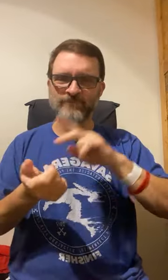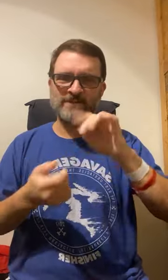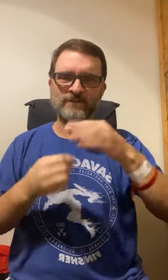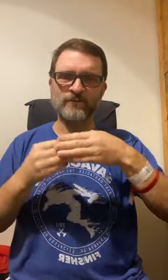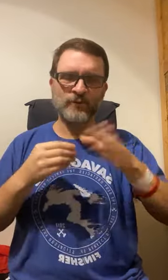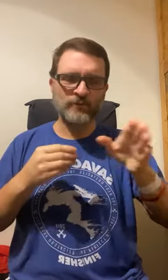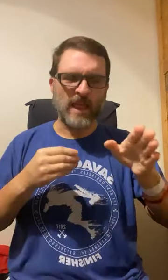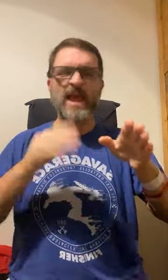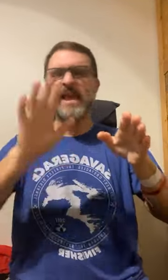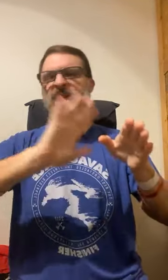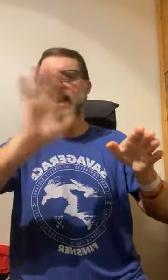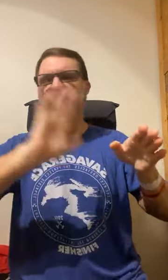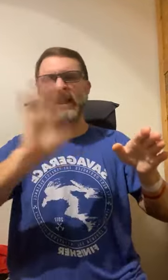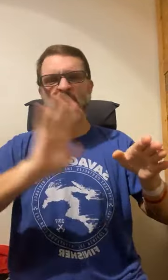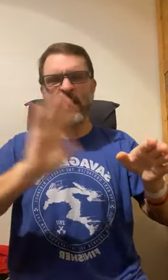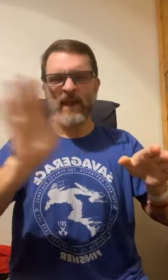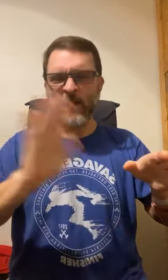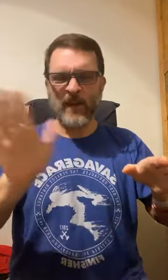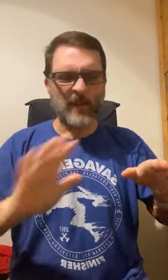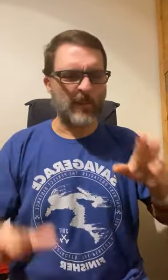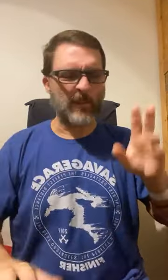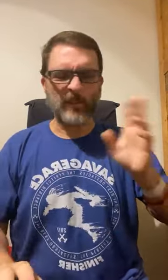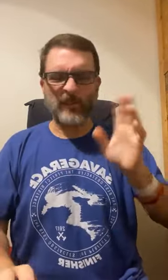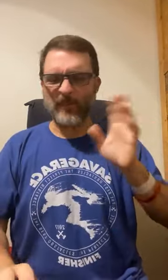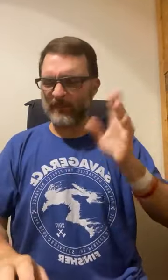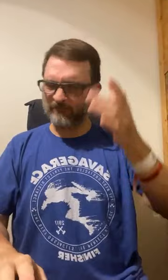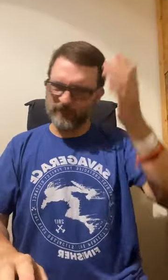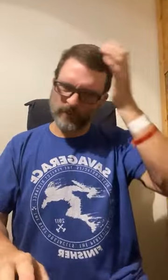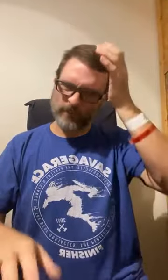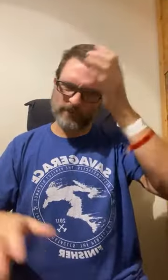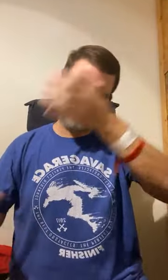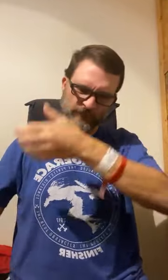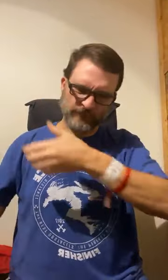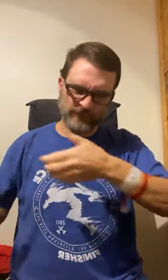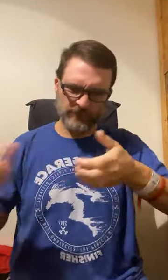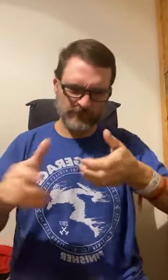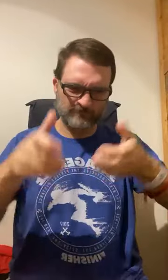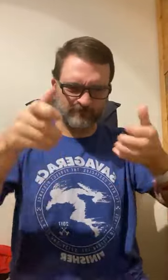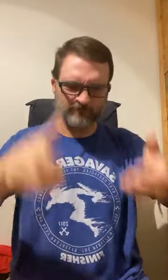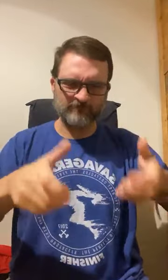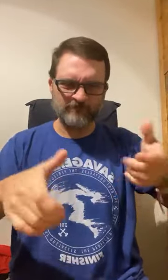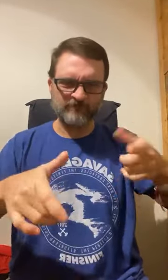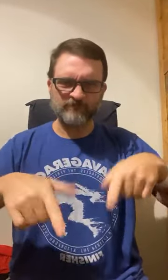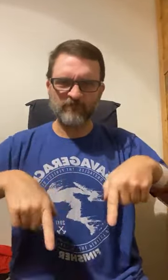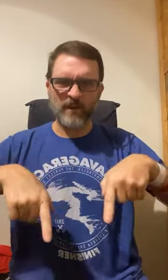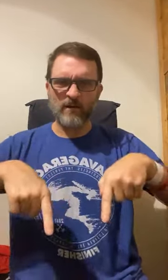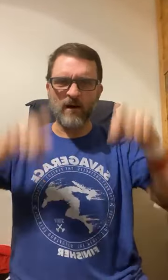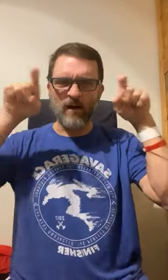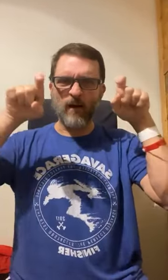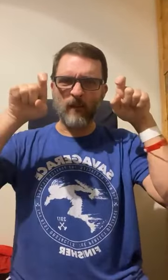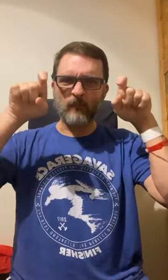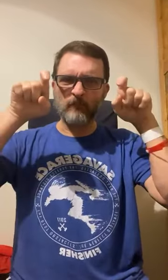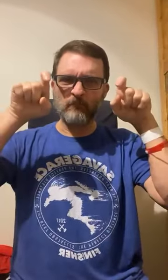The nurse did open and noticed what was happening. Told me that I was doing it all wrong. So brought over the garbage can and placed it in front of me.